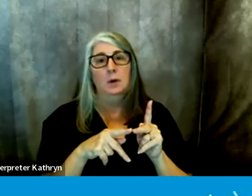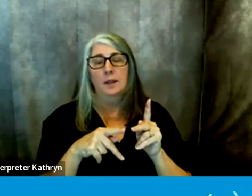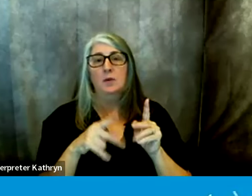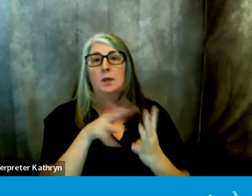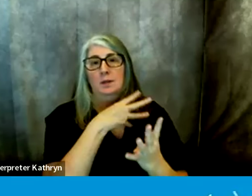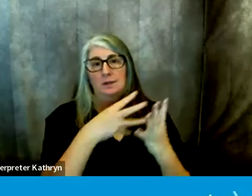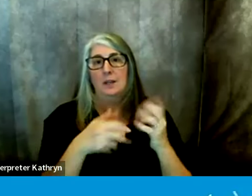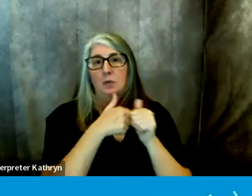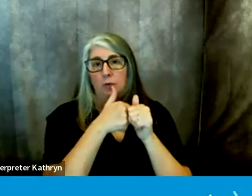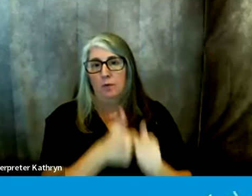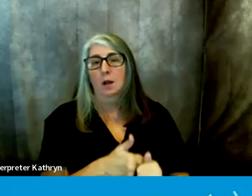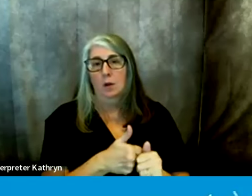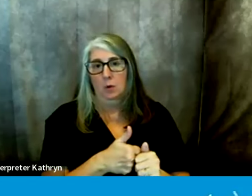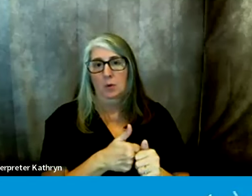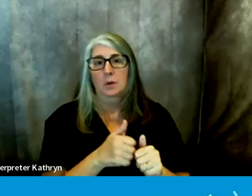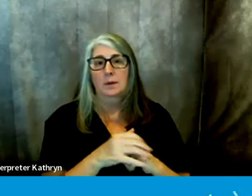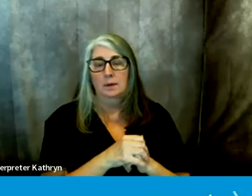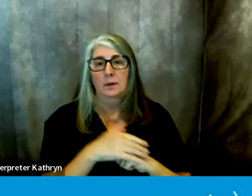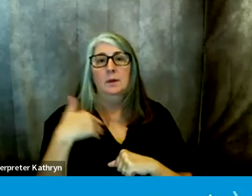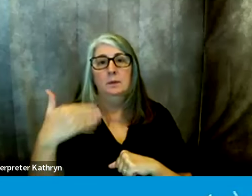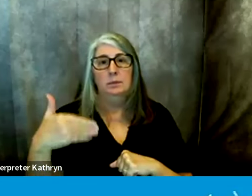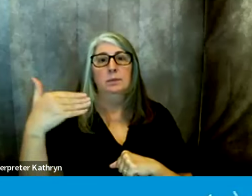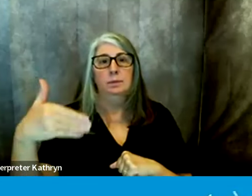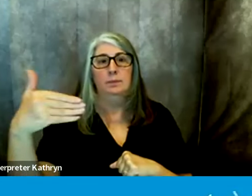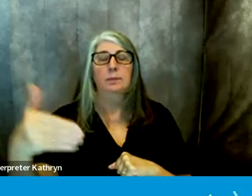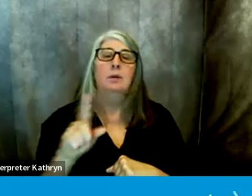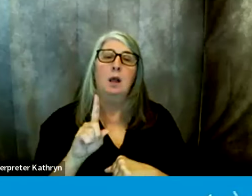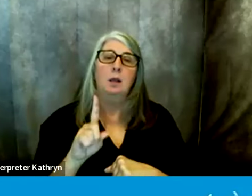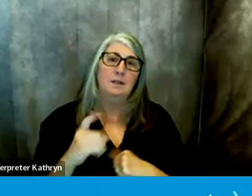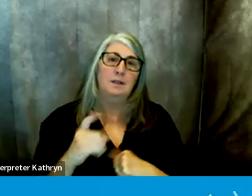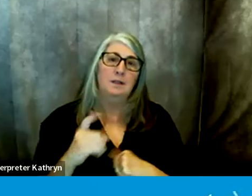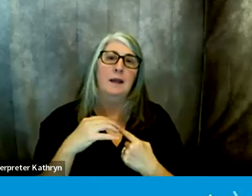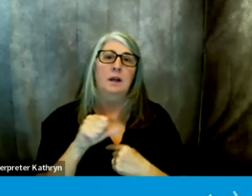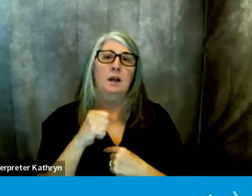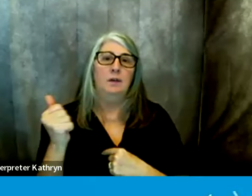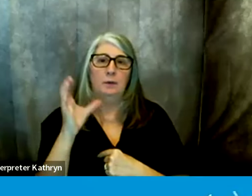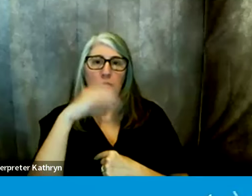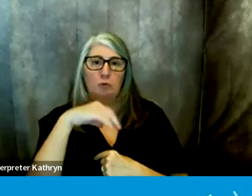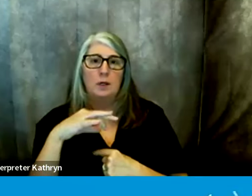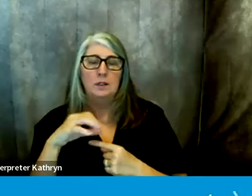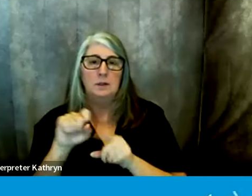When they start having autonomic dysreflexia or some weird sensation. That's the hope of SCONE,